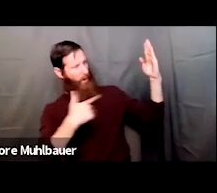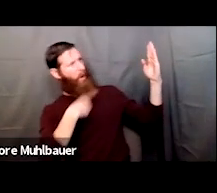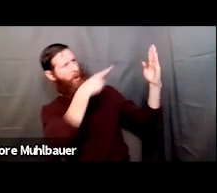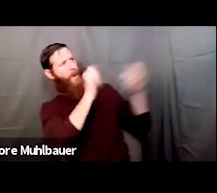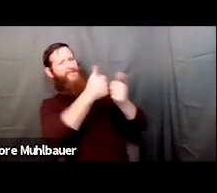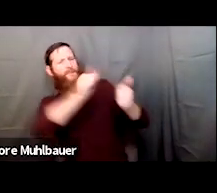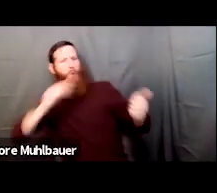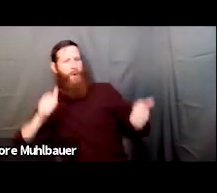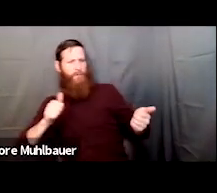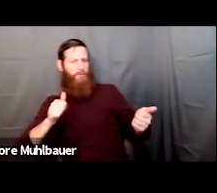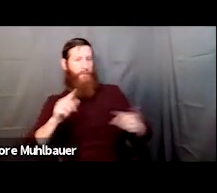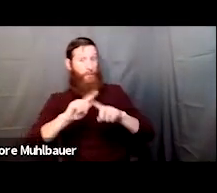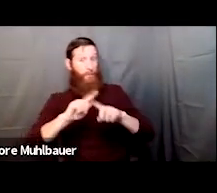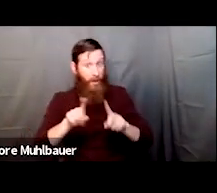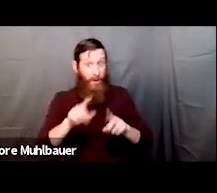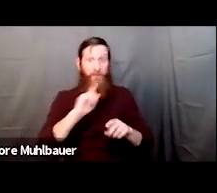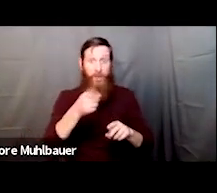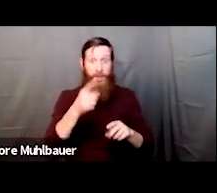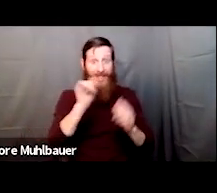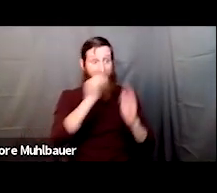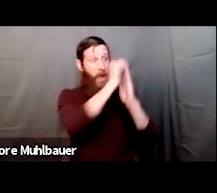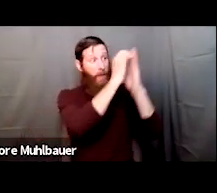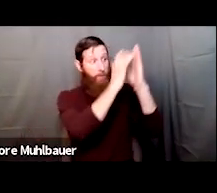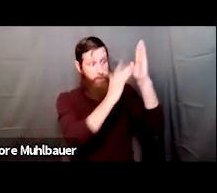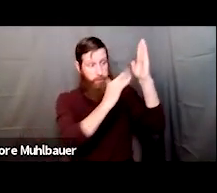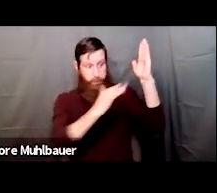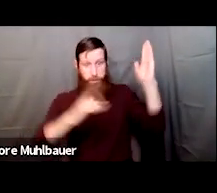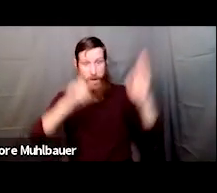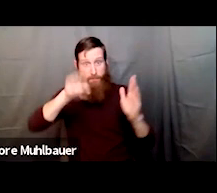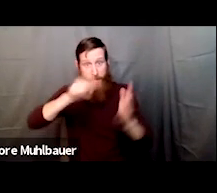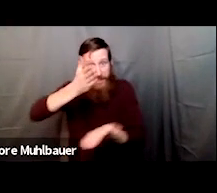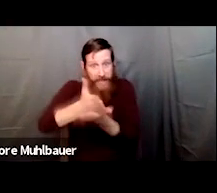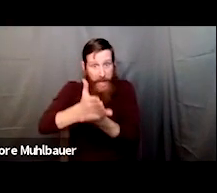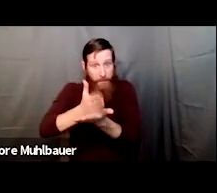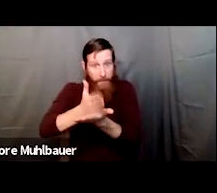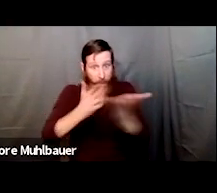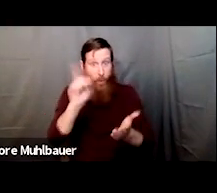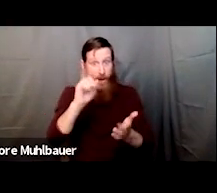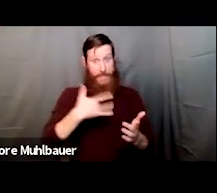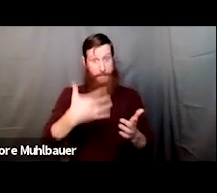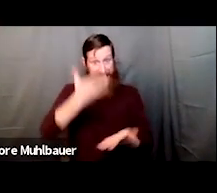but the avalanche debris has to stop somewhere, and usually that is down in the flats or meadows